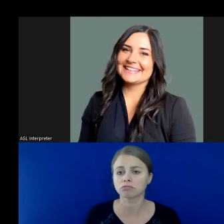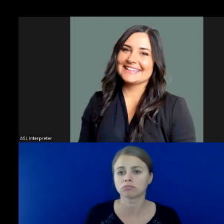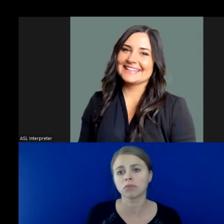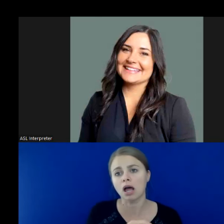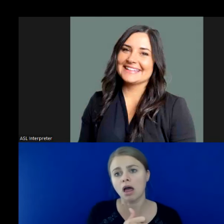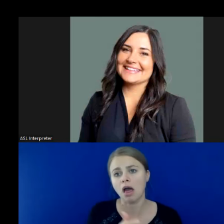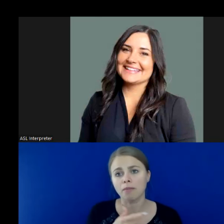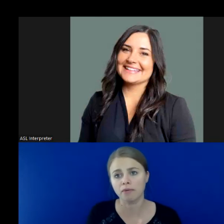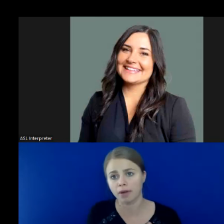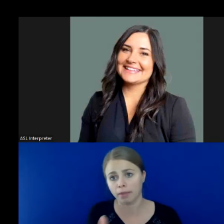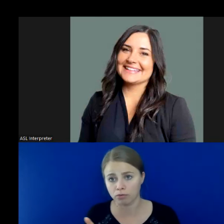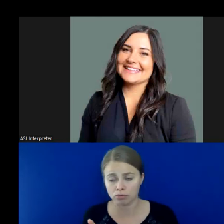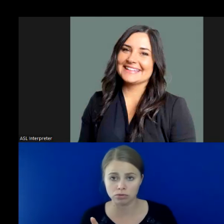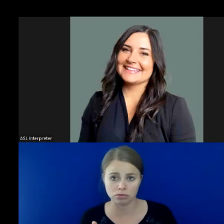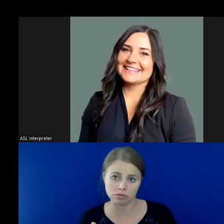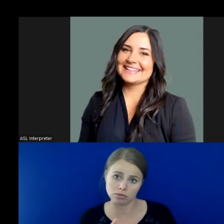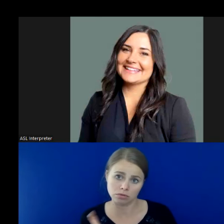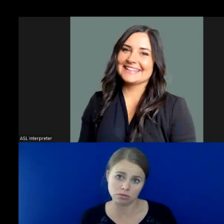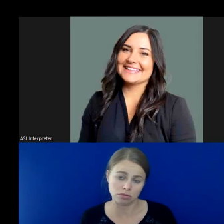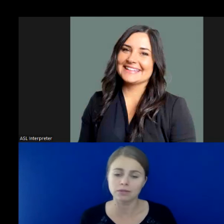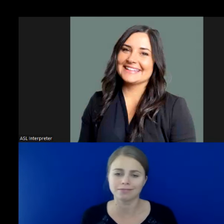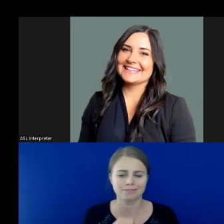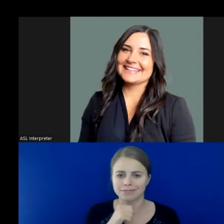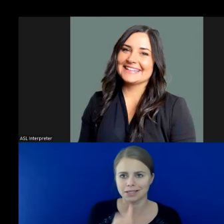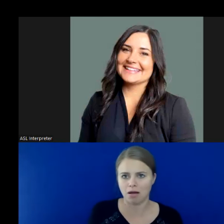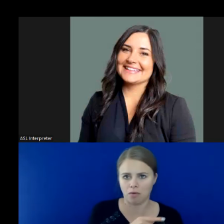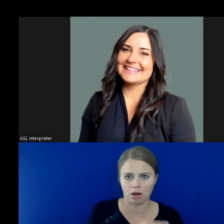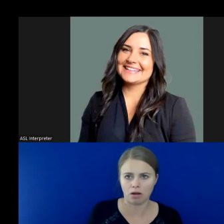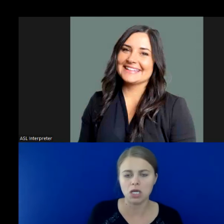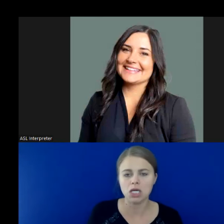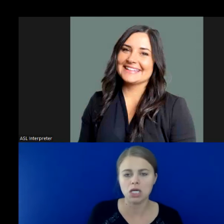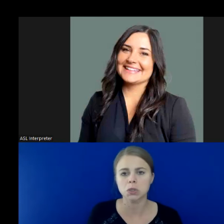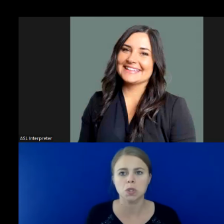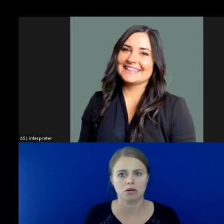So, it did not, right? So, yes, they would need